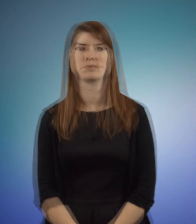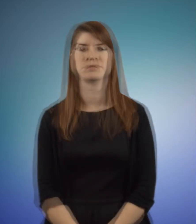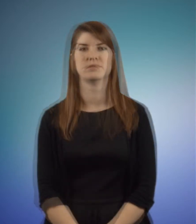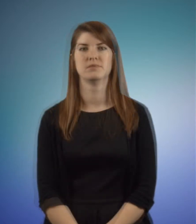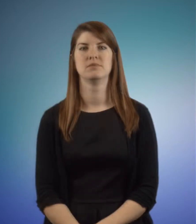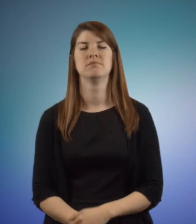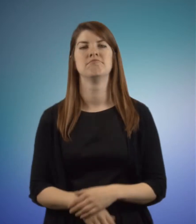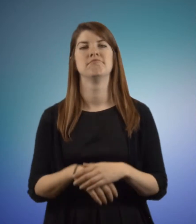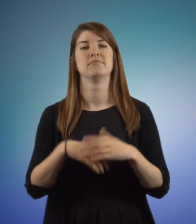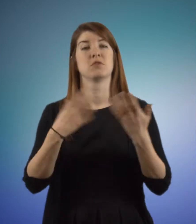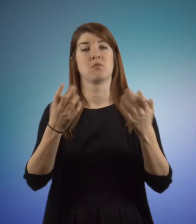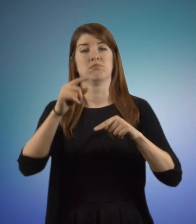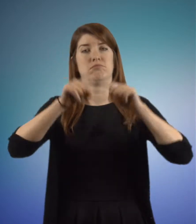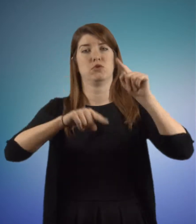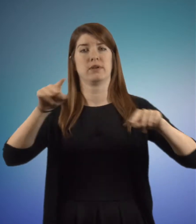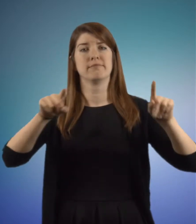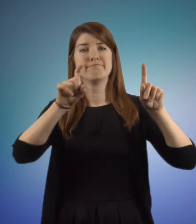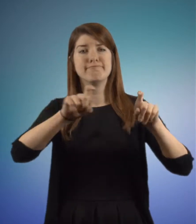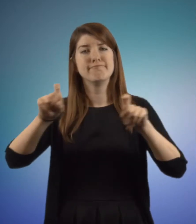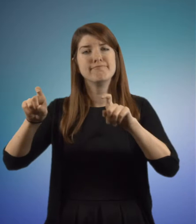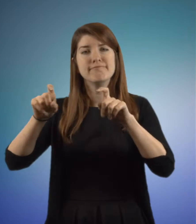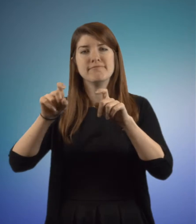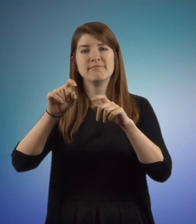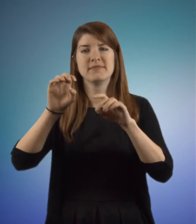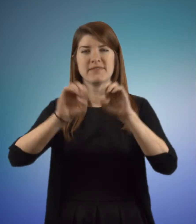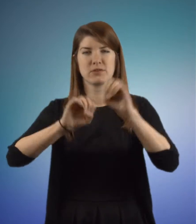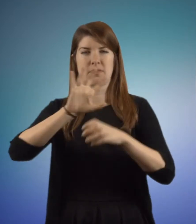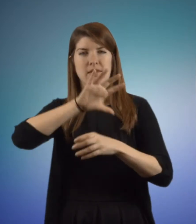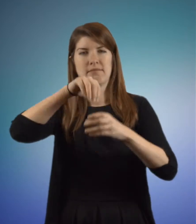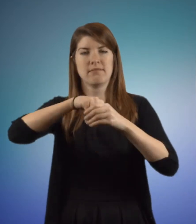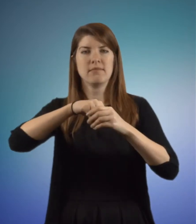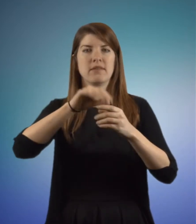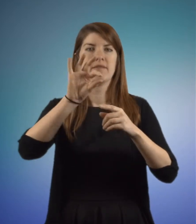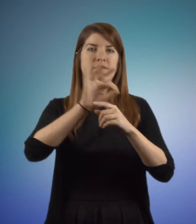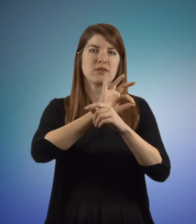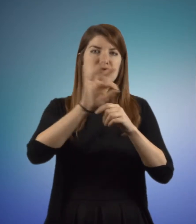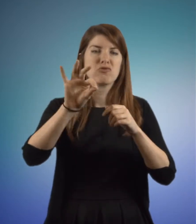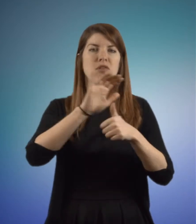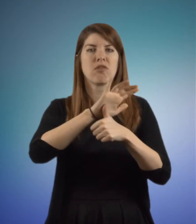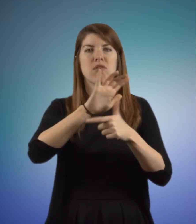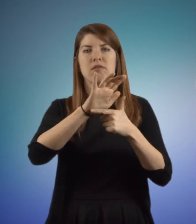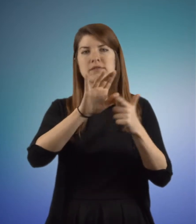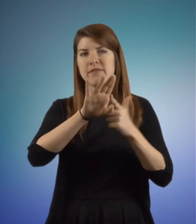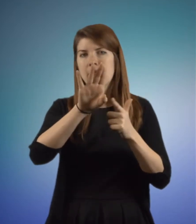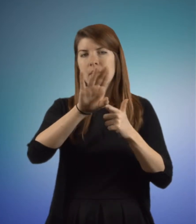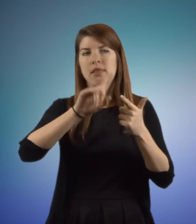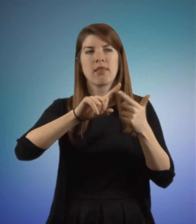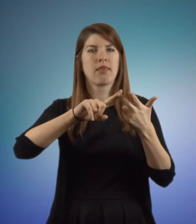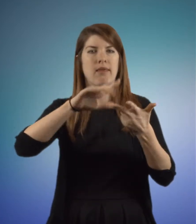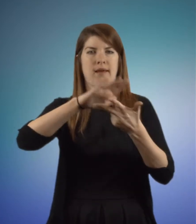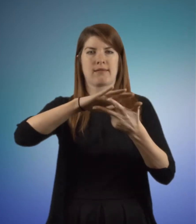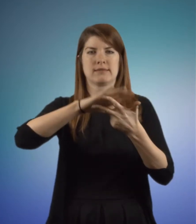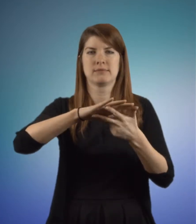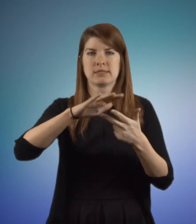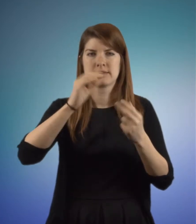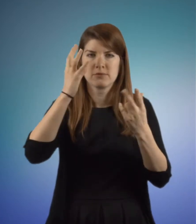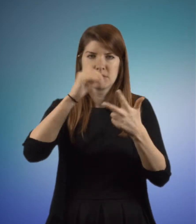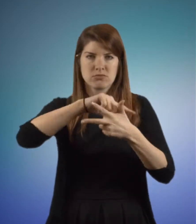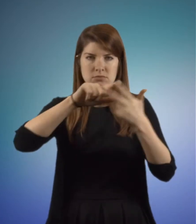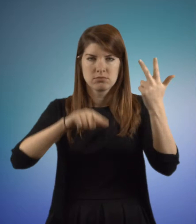So, the multidisciplinary evaluation, as I said, includes functional, developmental and academic information. So, that's information about the child.